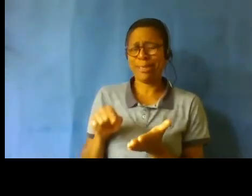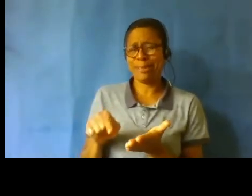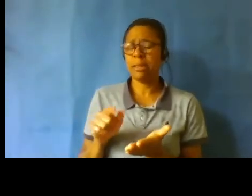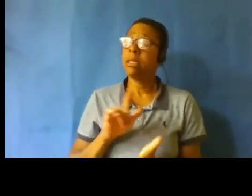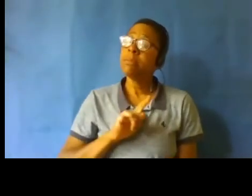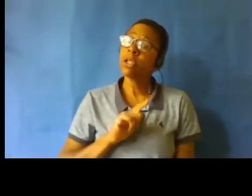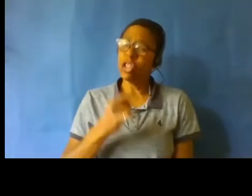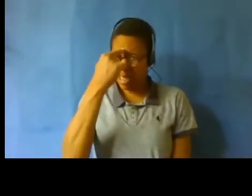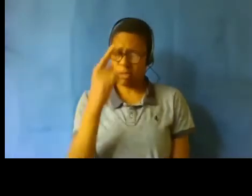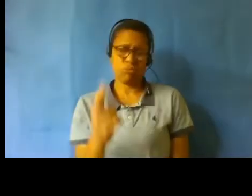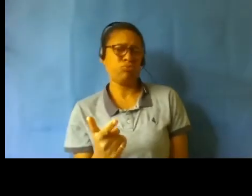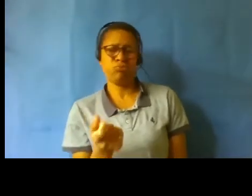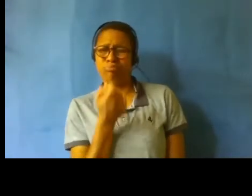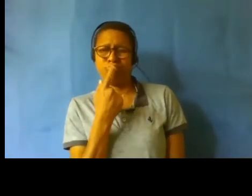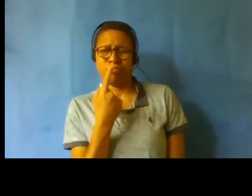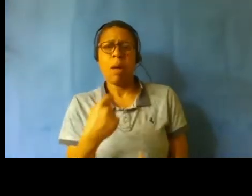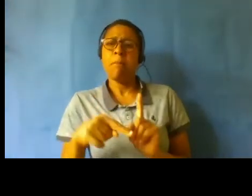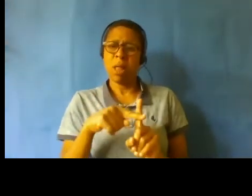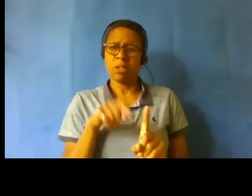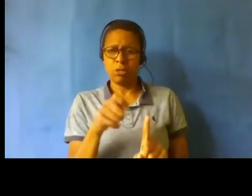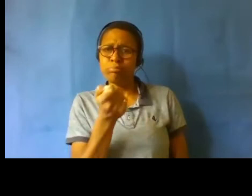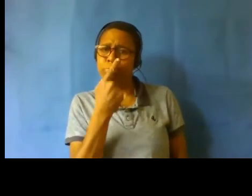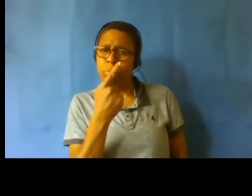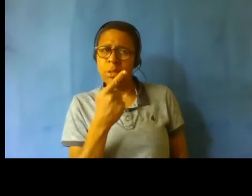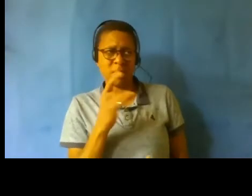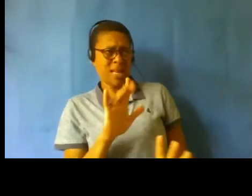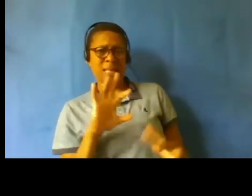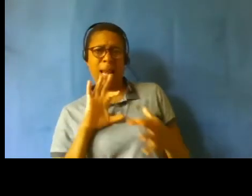activity areas she would rather I treat it with diet and exercise or simply